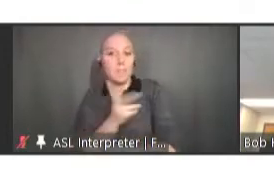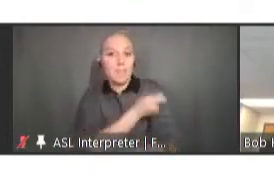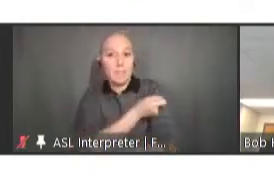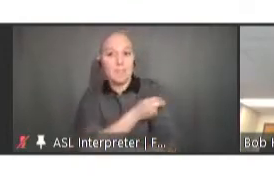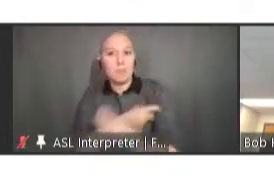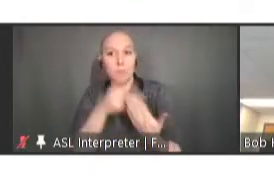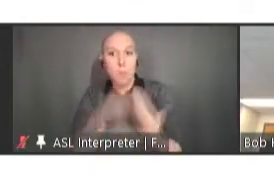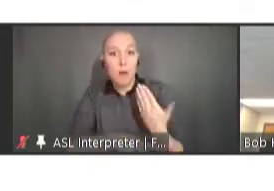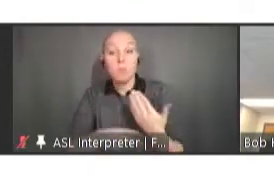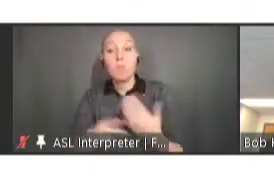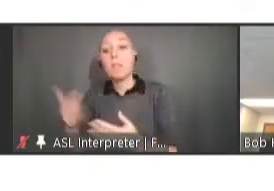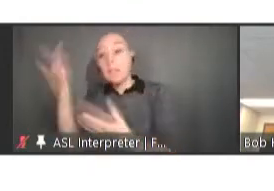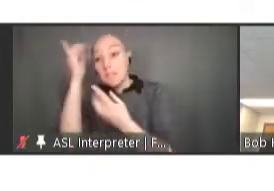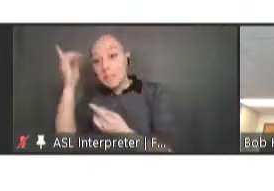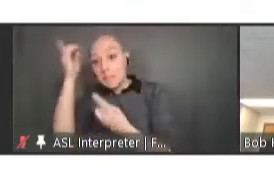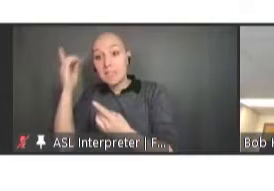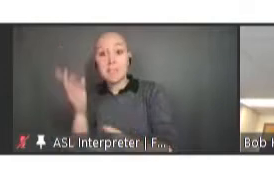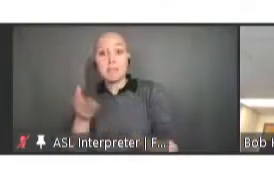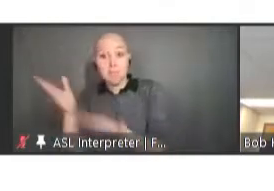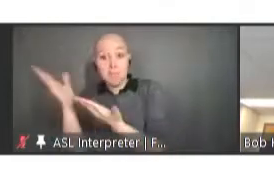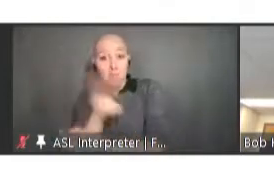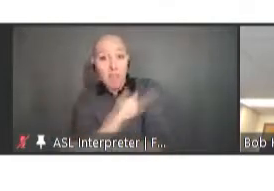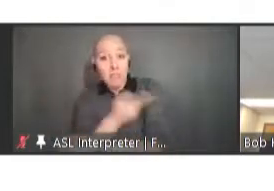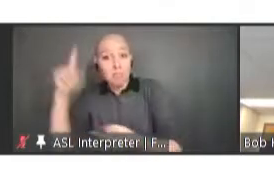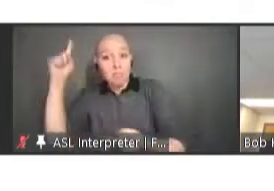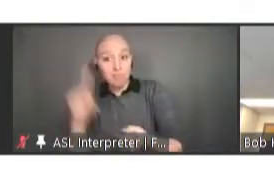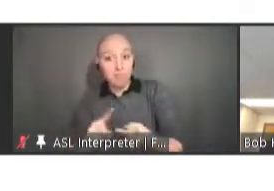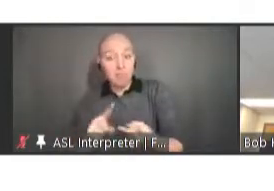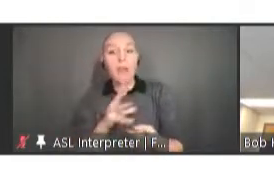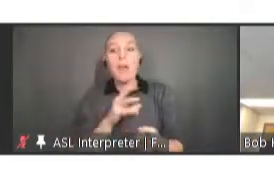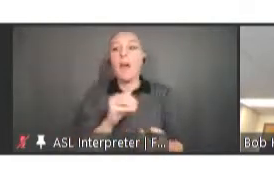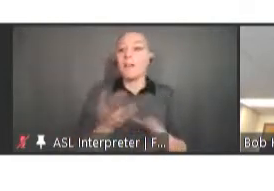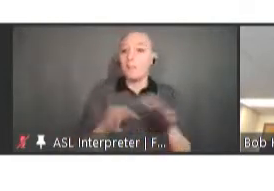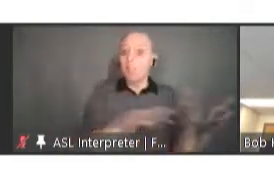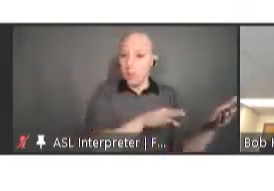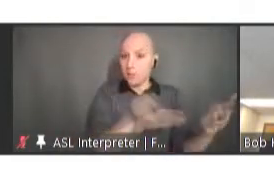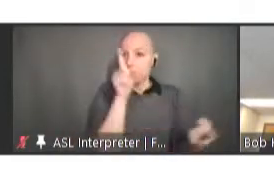and mortality across populations. These data-driven messages need to continue to